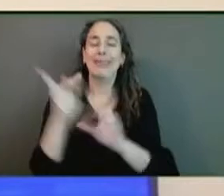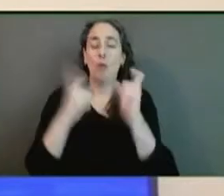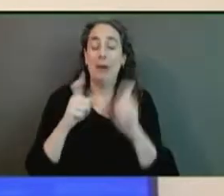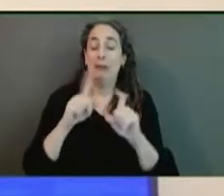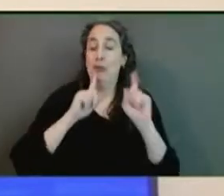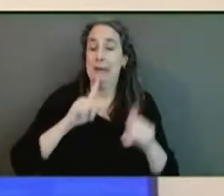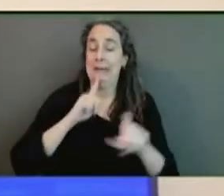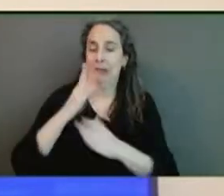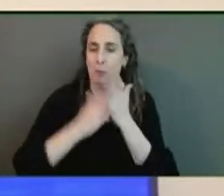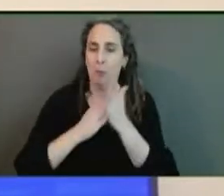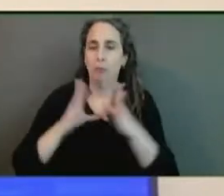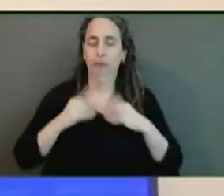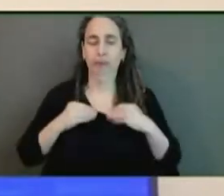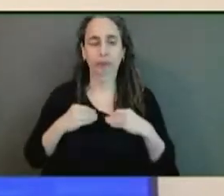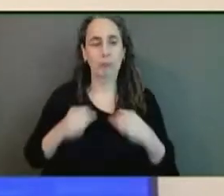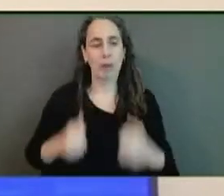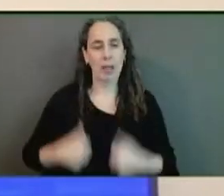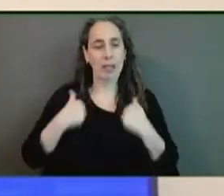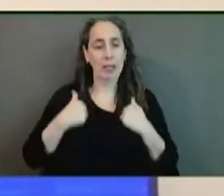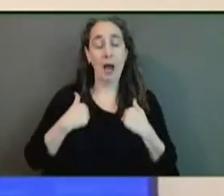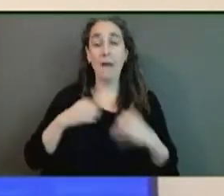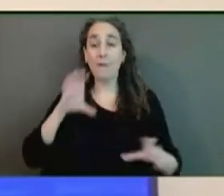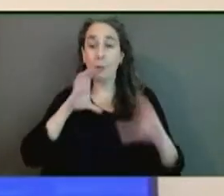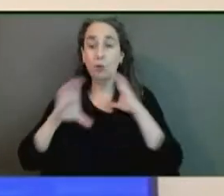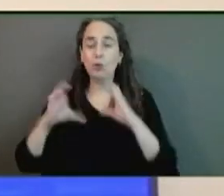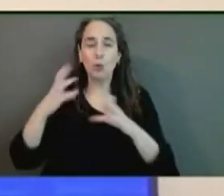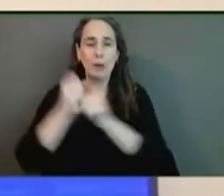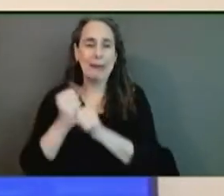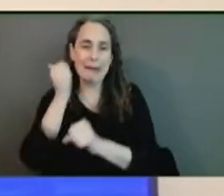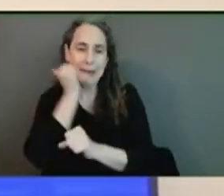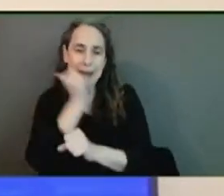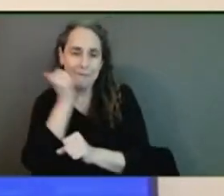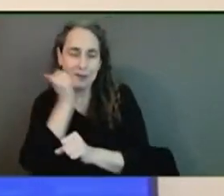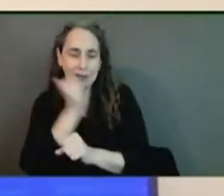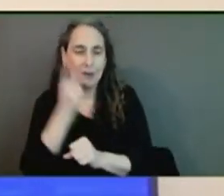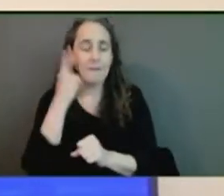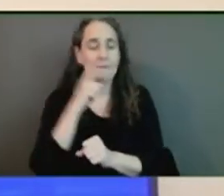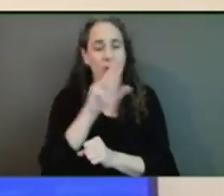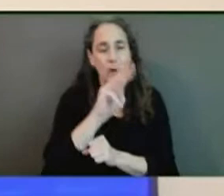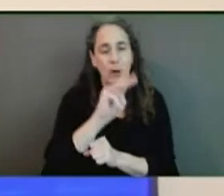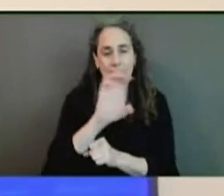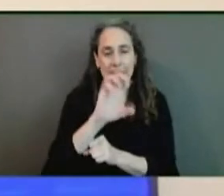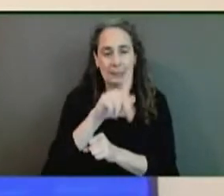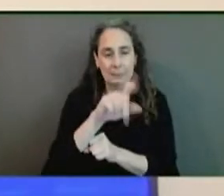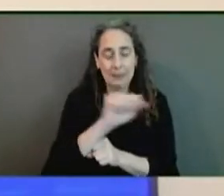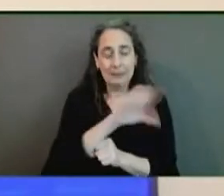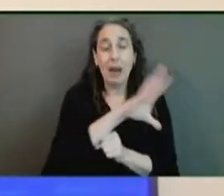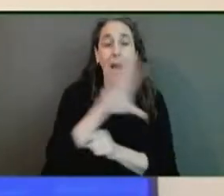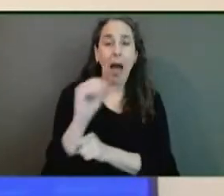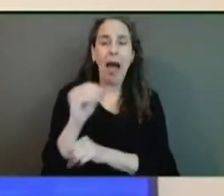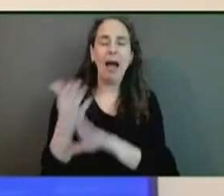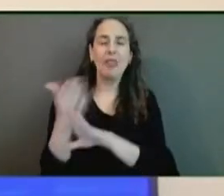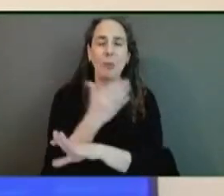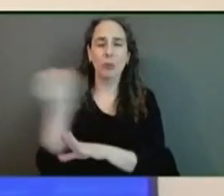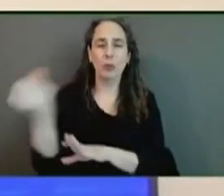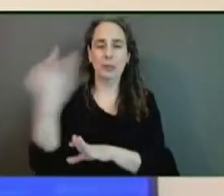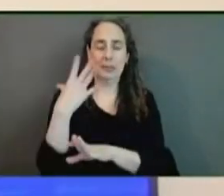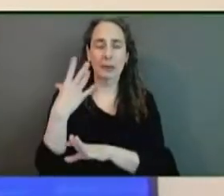evening. We are the question and answer feature. From the communications we receive daily